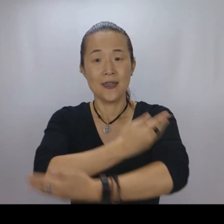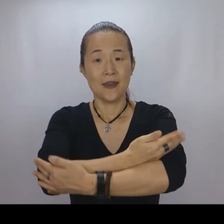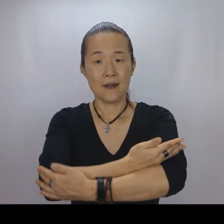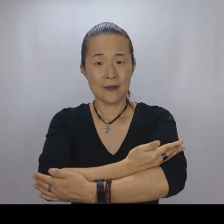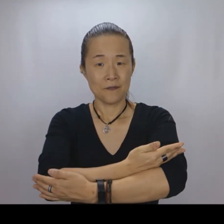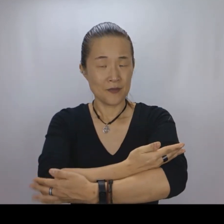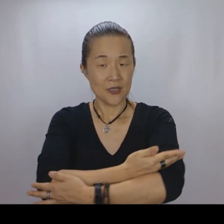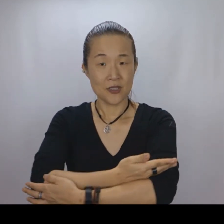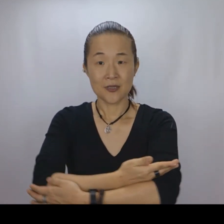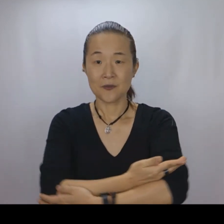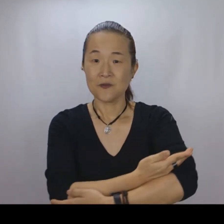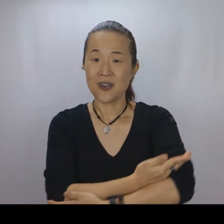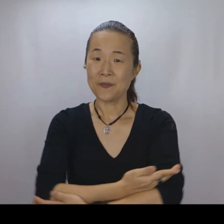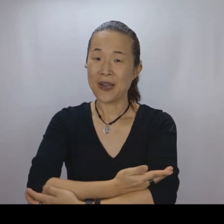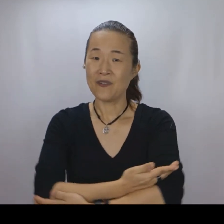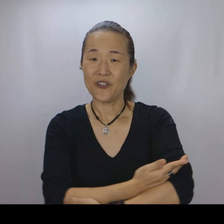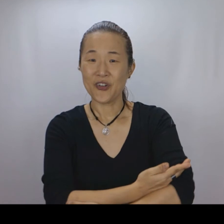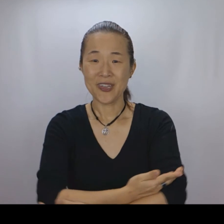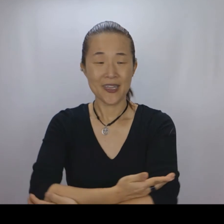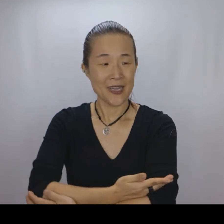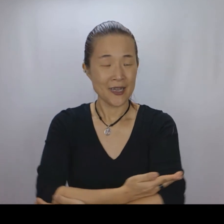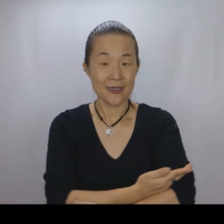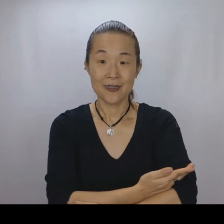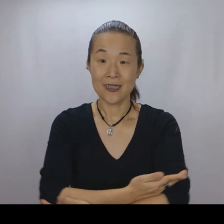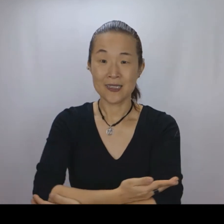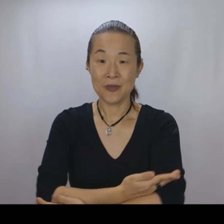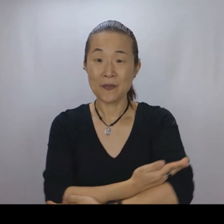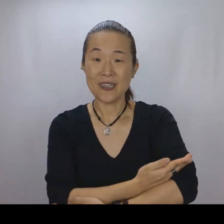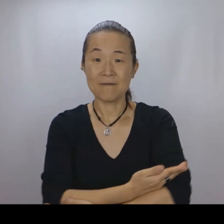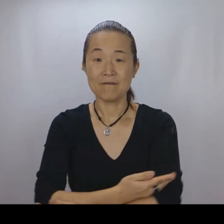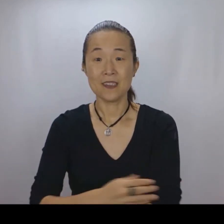You just rock it back and forth and that's baby.